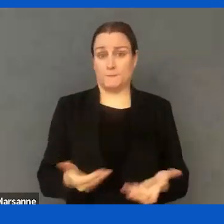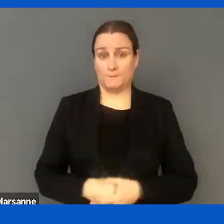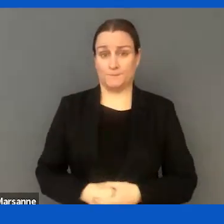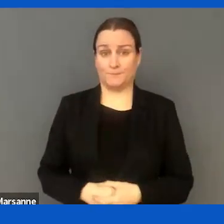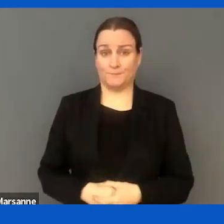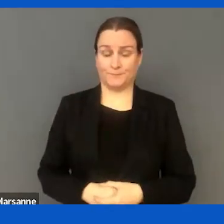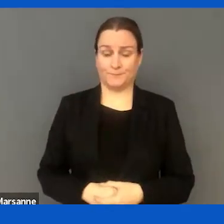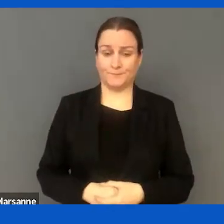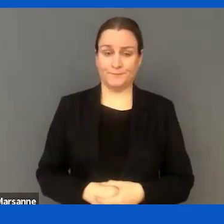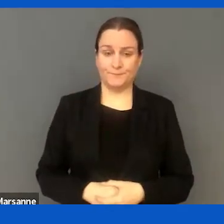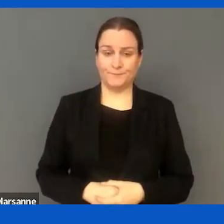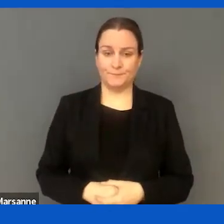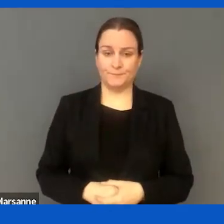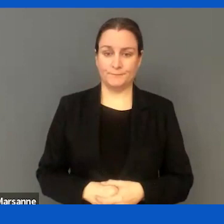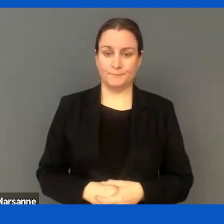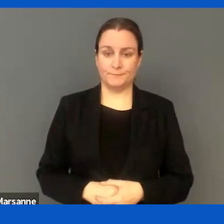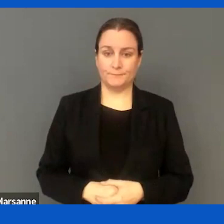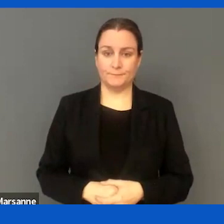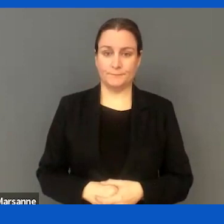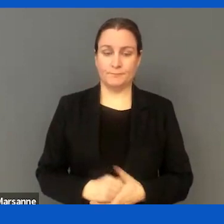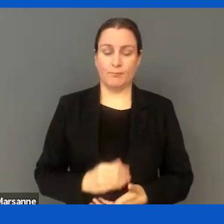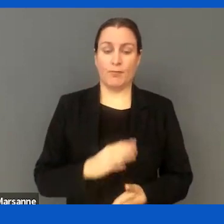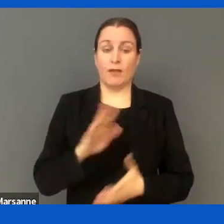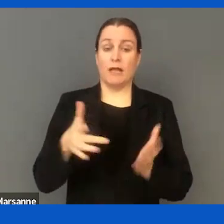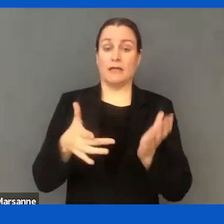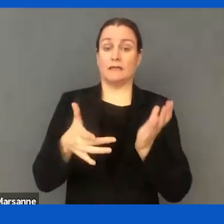detect when the technology is running on the user device. This